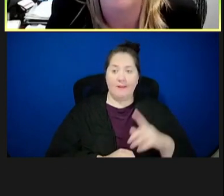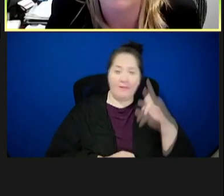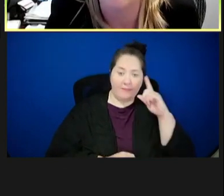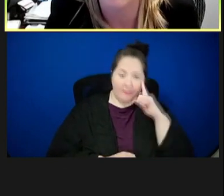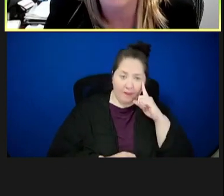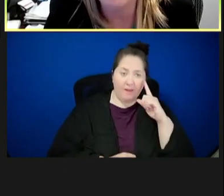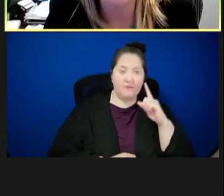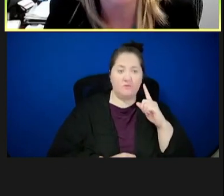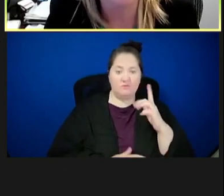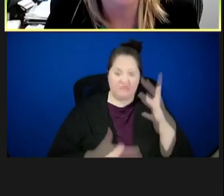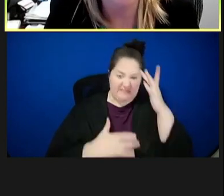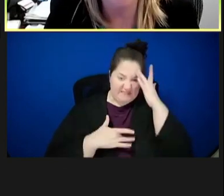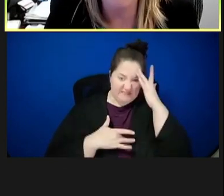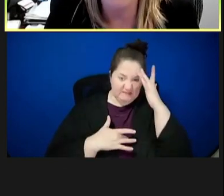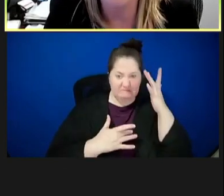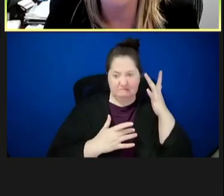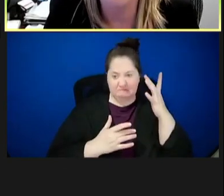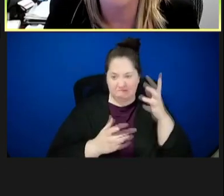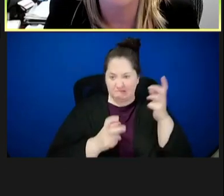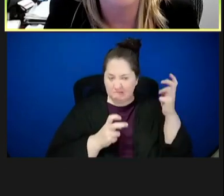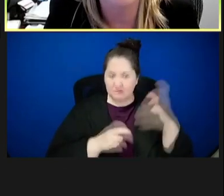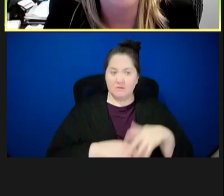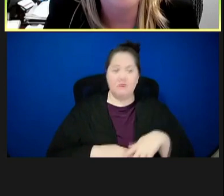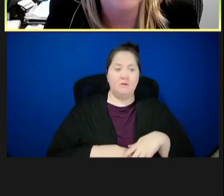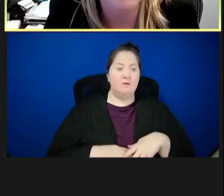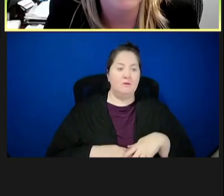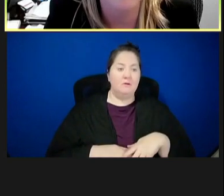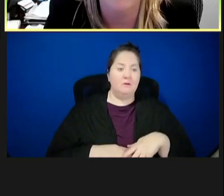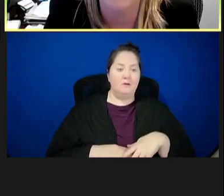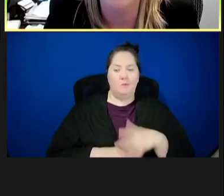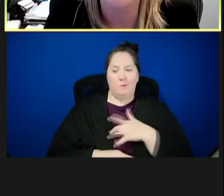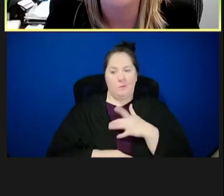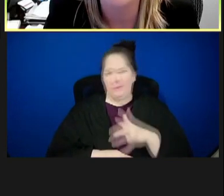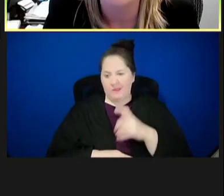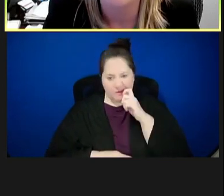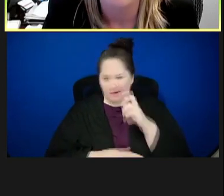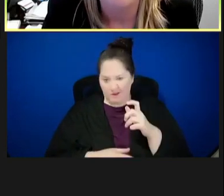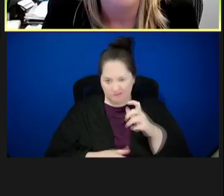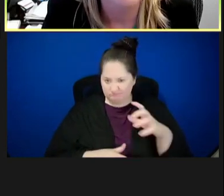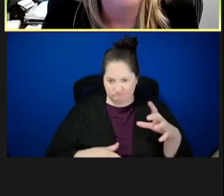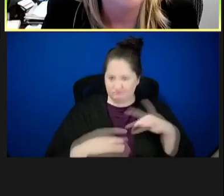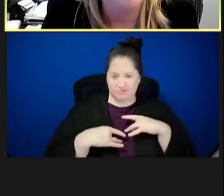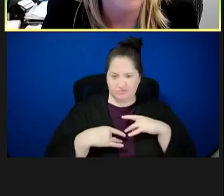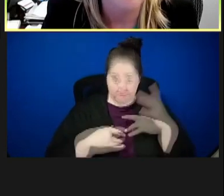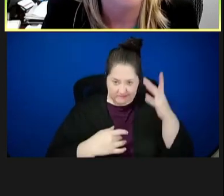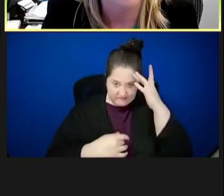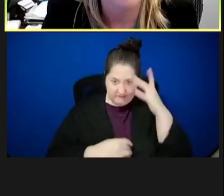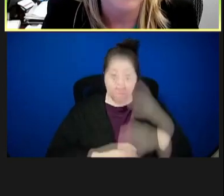make them sick, the belief that they are unlikely to get the infection, the desire to have a quote,